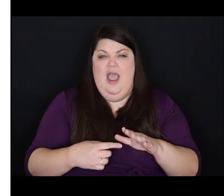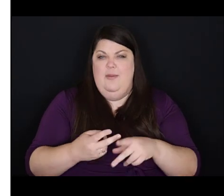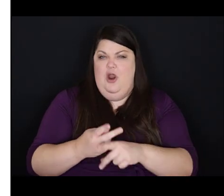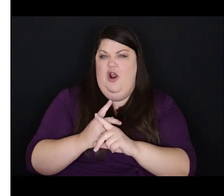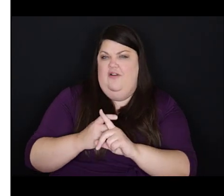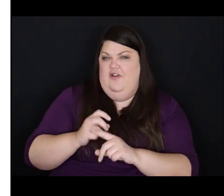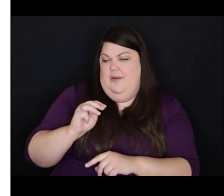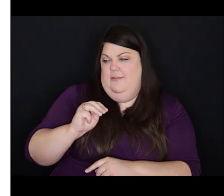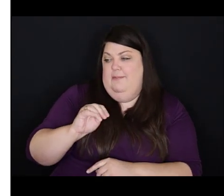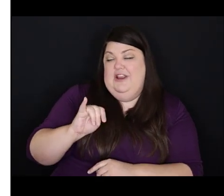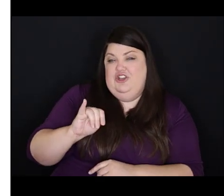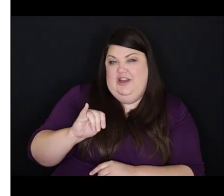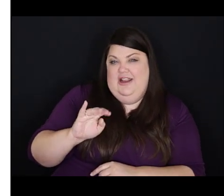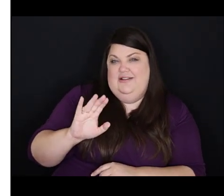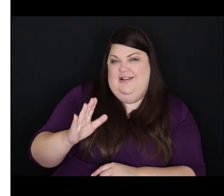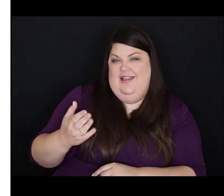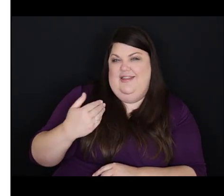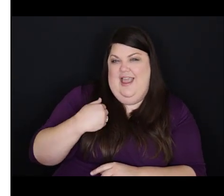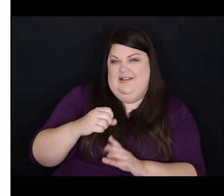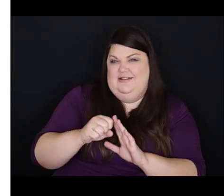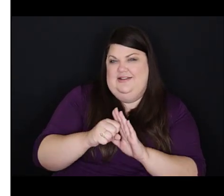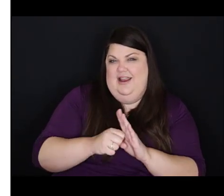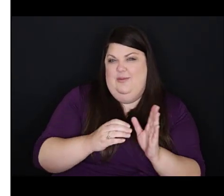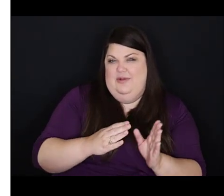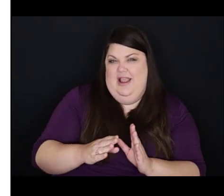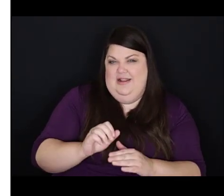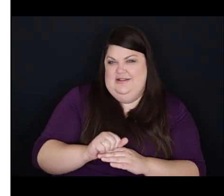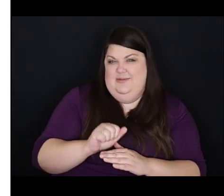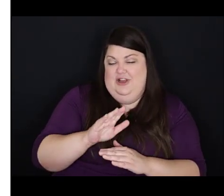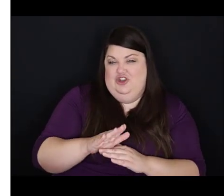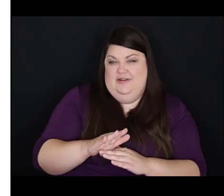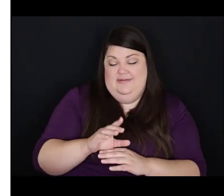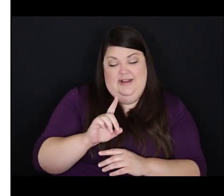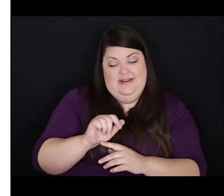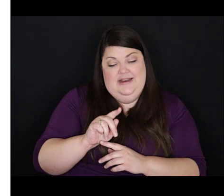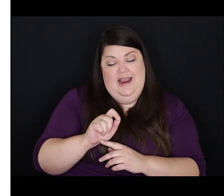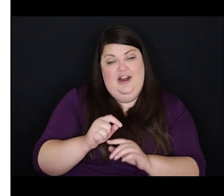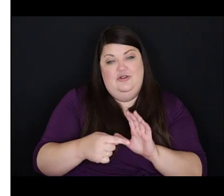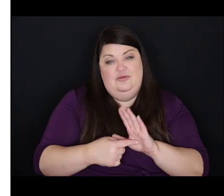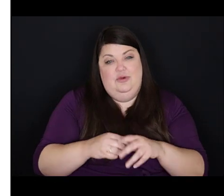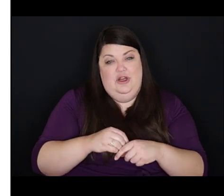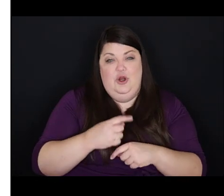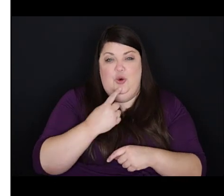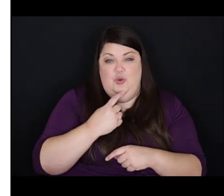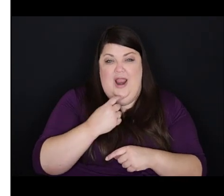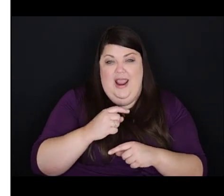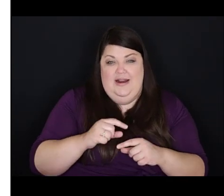last State Plan submission. The data displayed in red text has been included